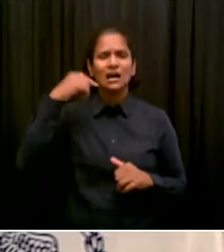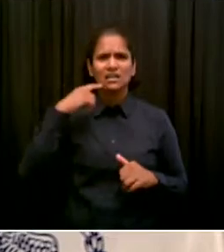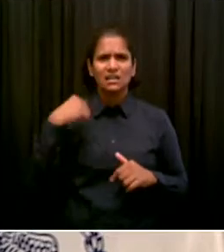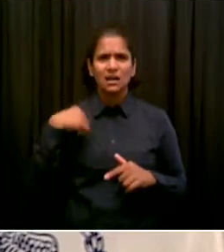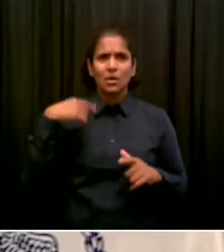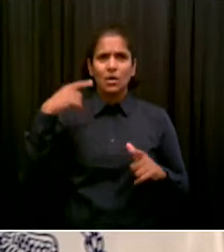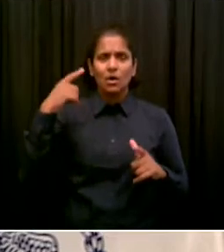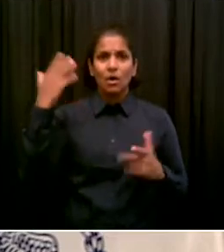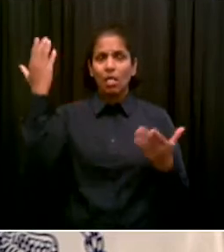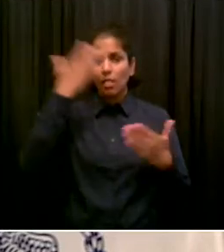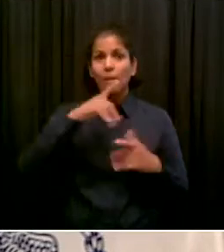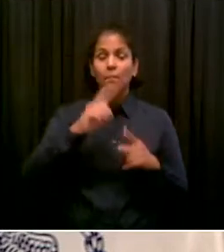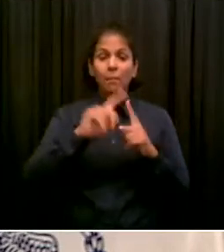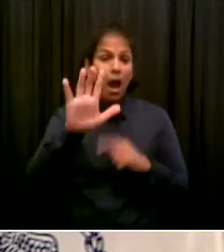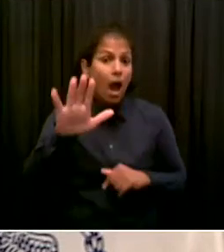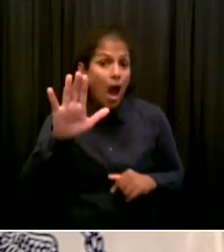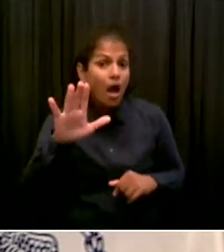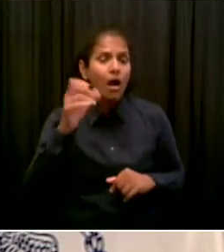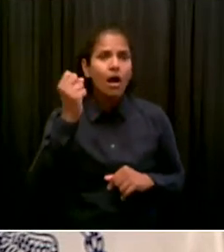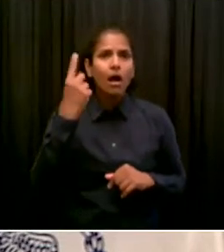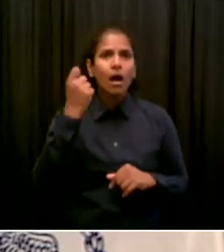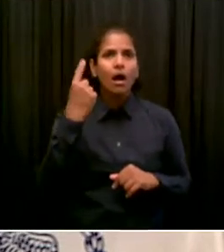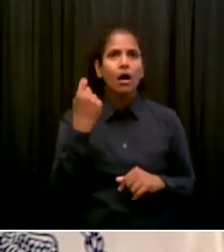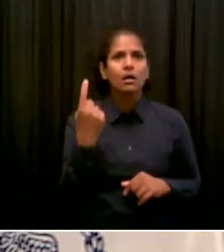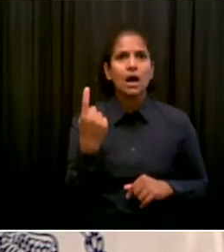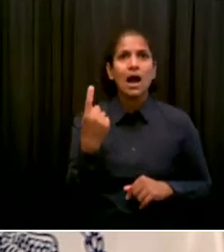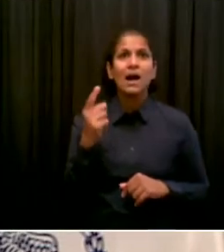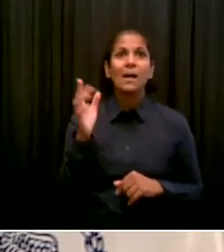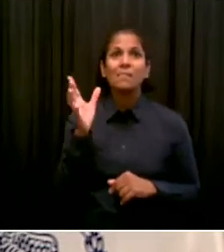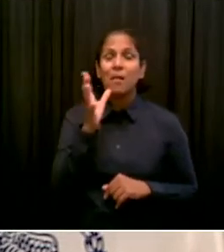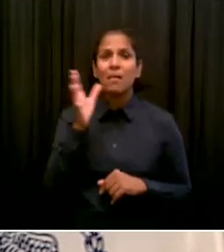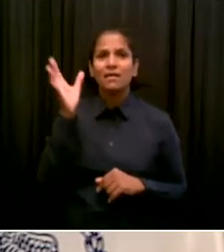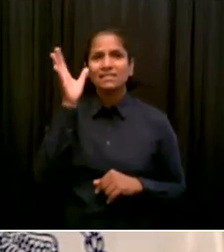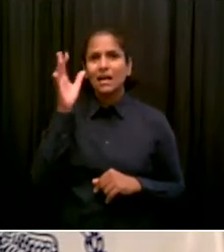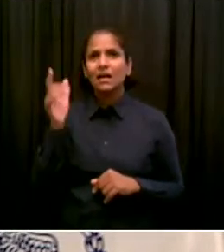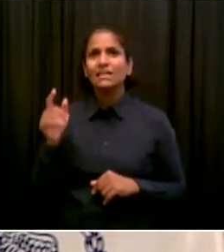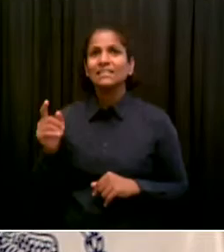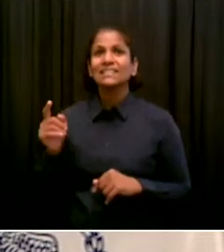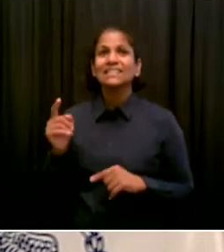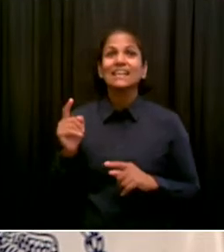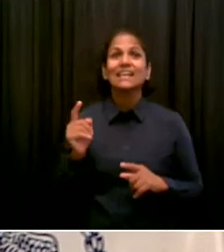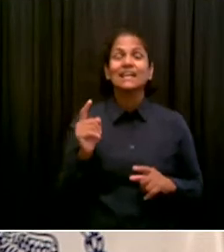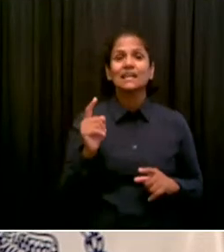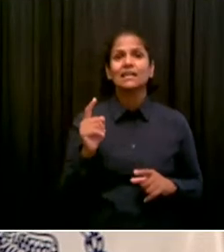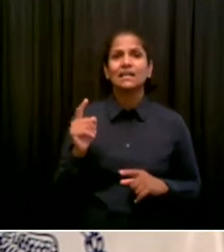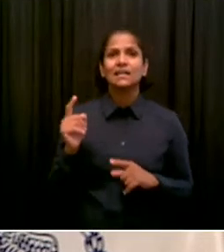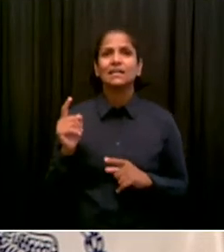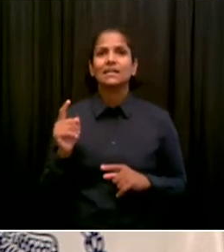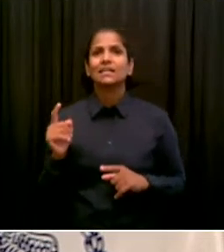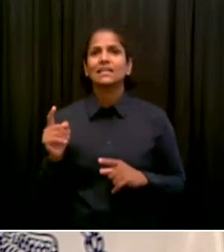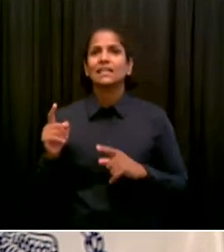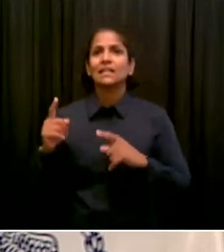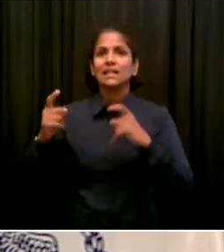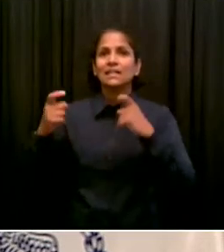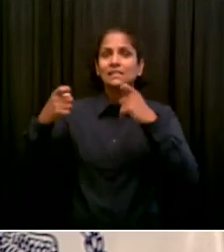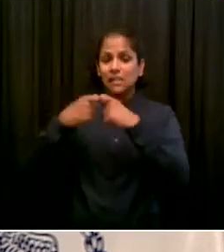PARENT ONLY FOUND OUT ECBAUSE SHE HAD AN APPLE AIR TILE